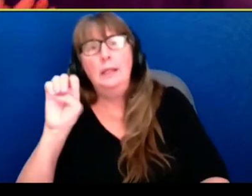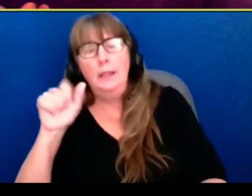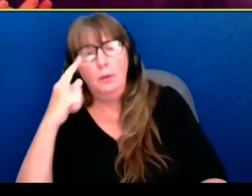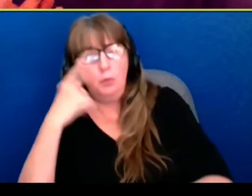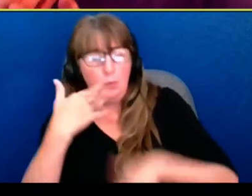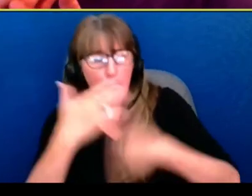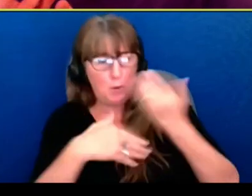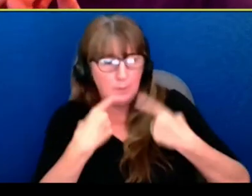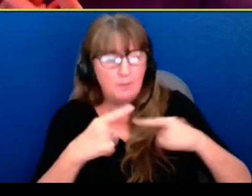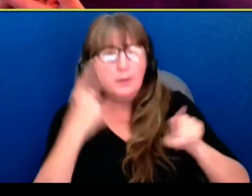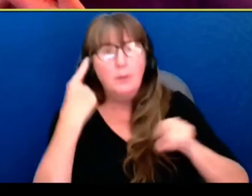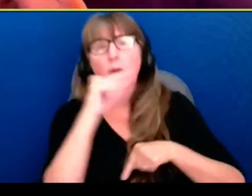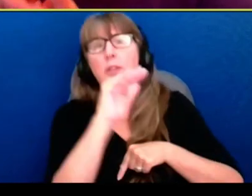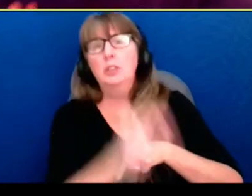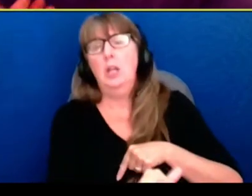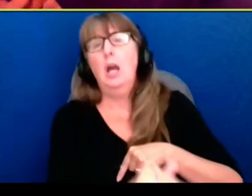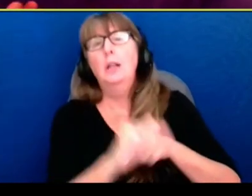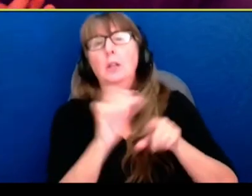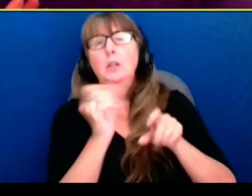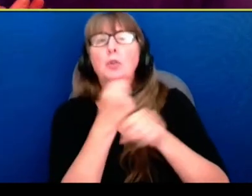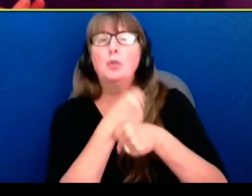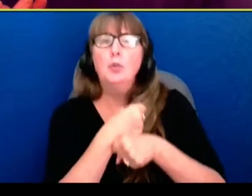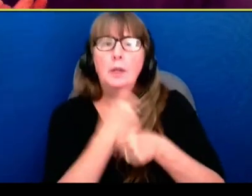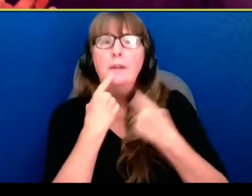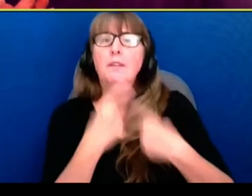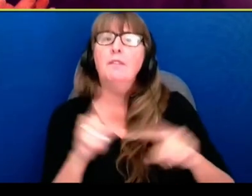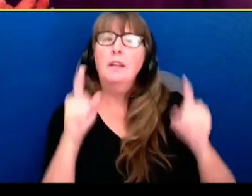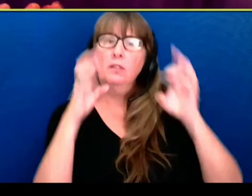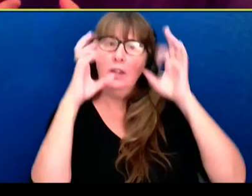for the child to create an effective educational process.